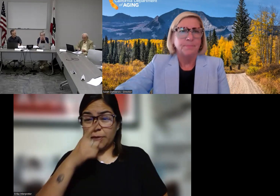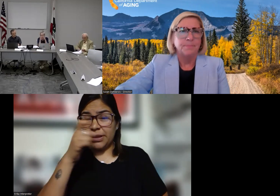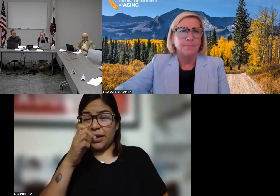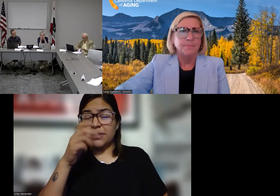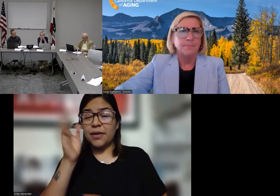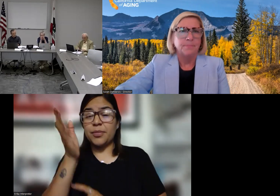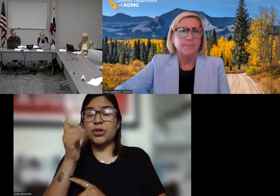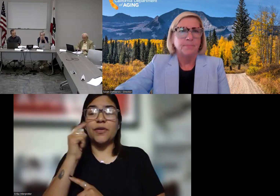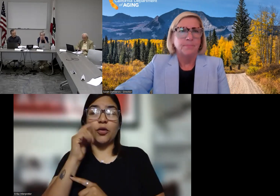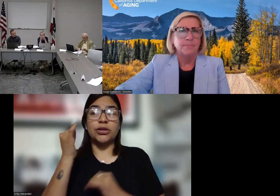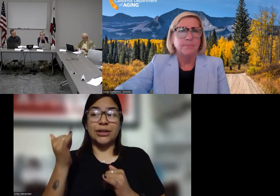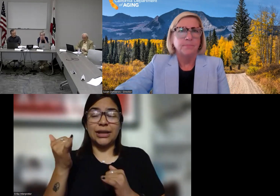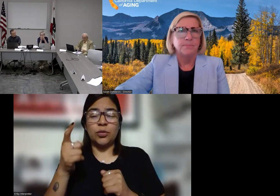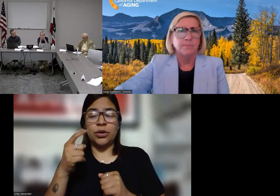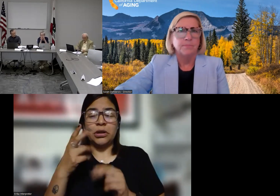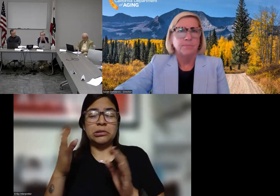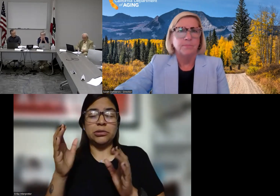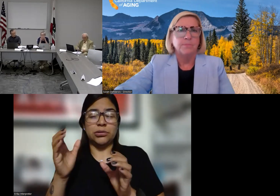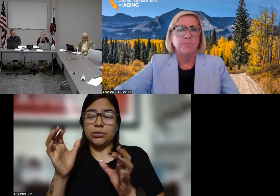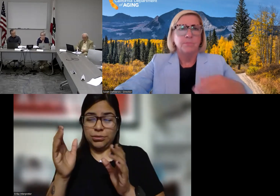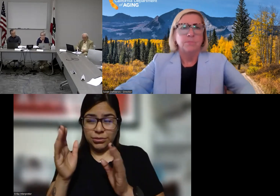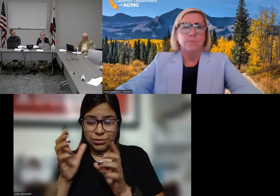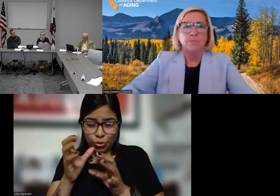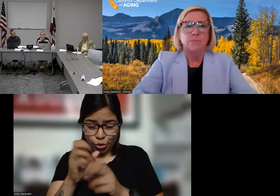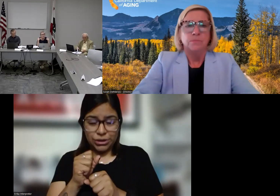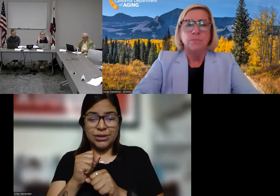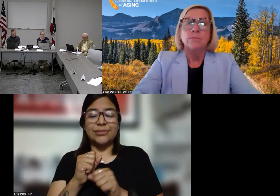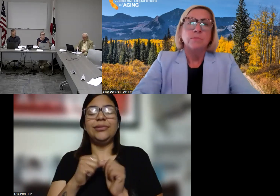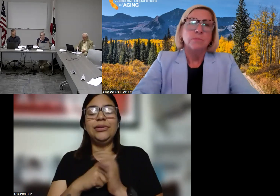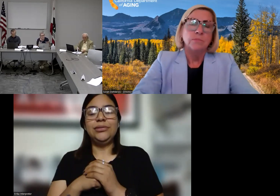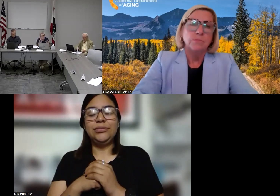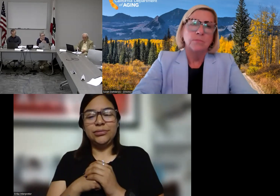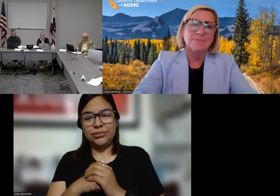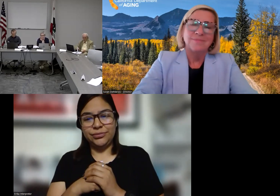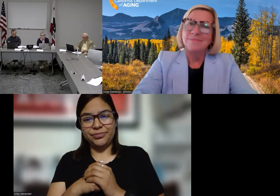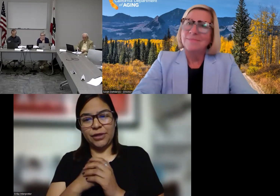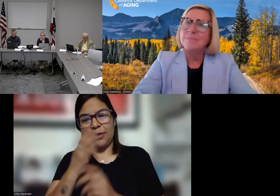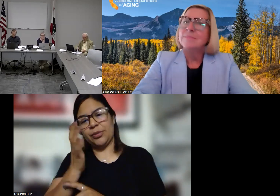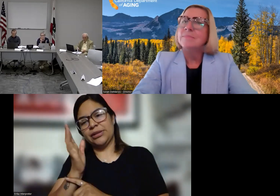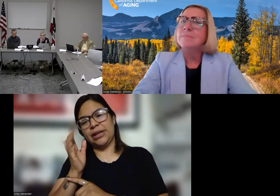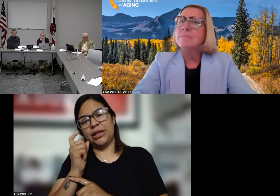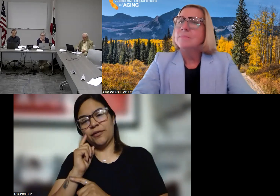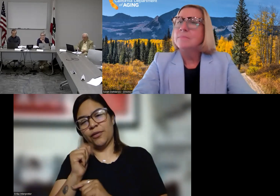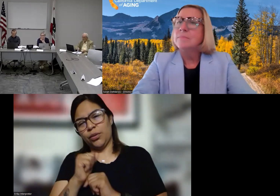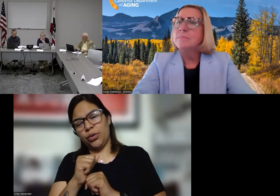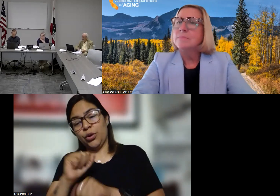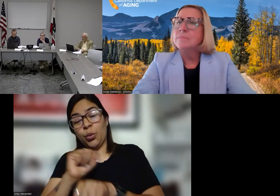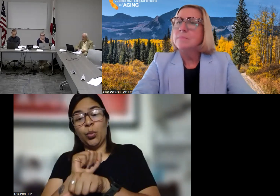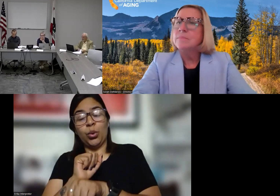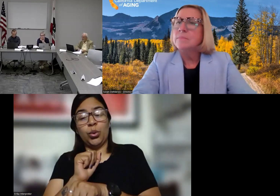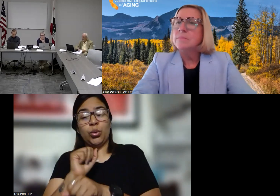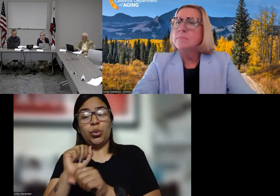we are kind of shrinking down the the presenting of for the work groups as well as our partners so